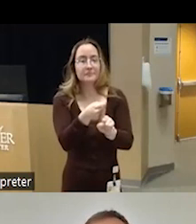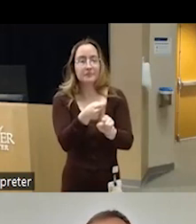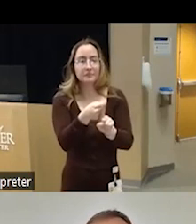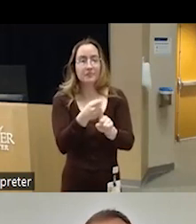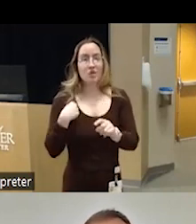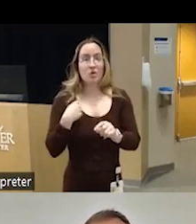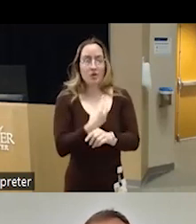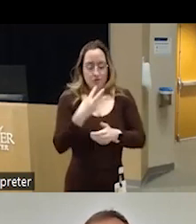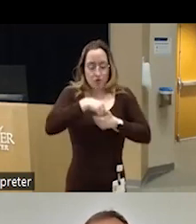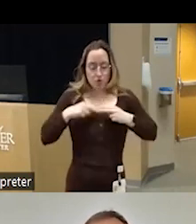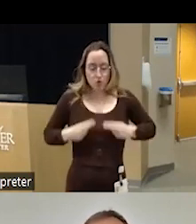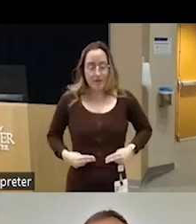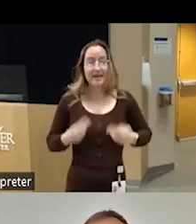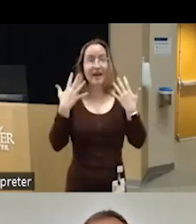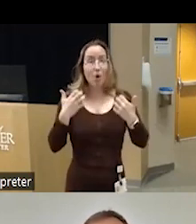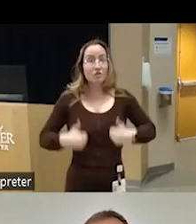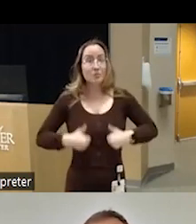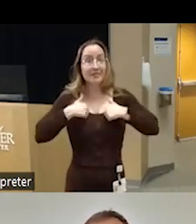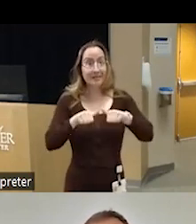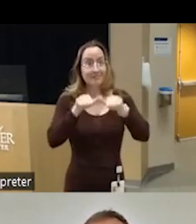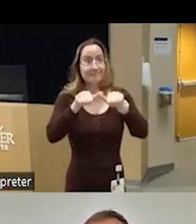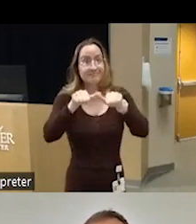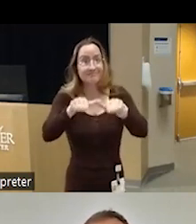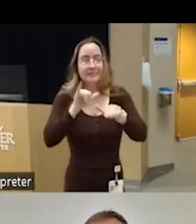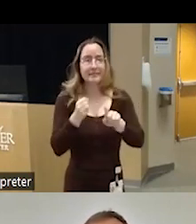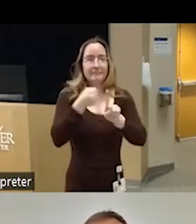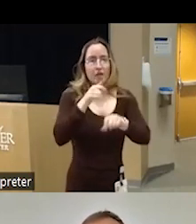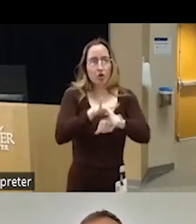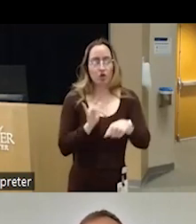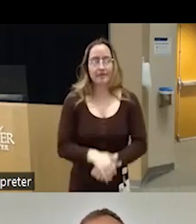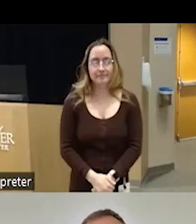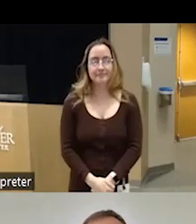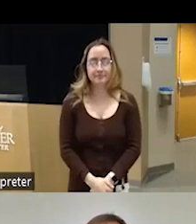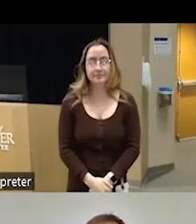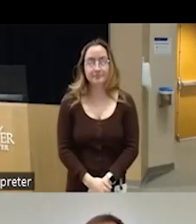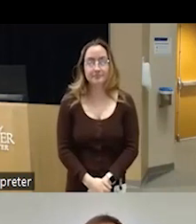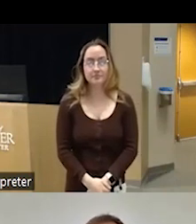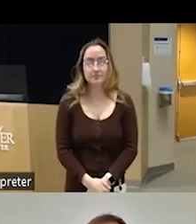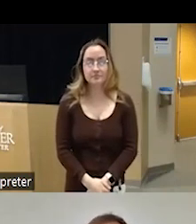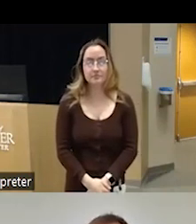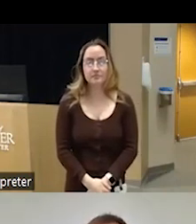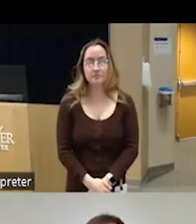want to live and have sense in life and agency. But at the same time not only at the entry into